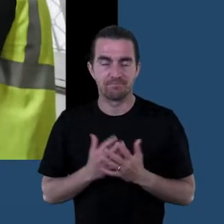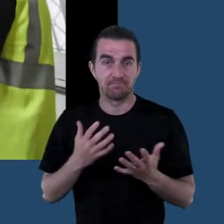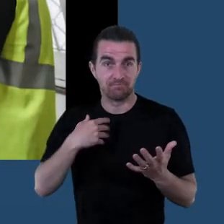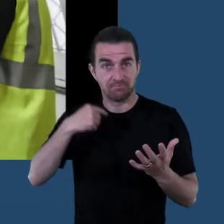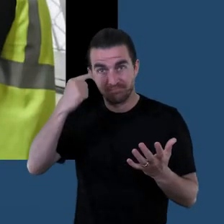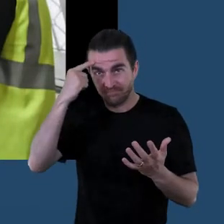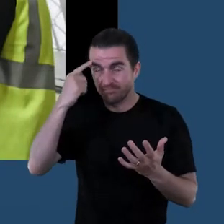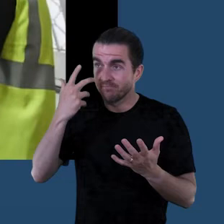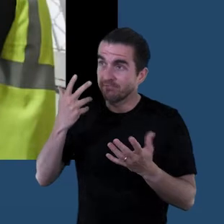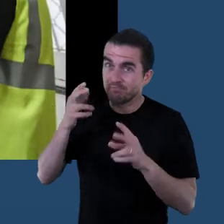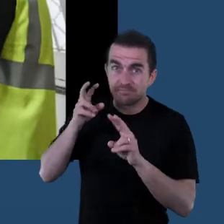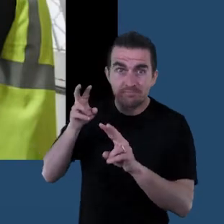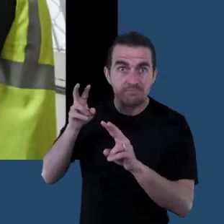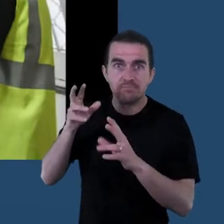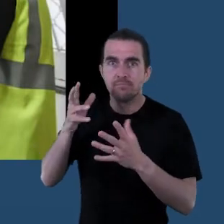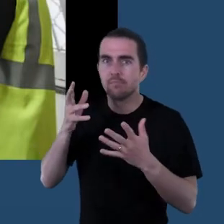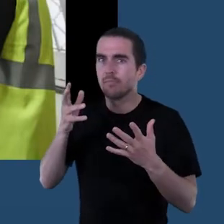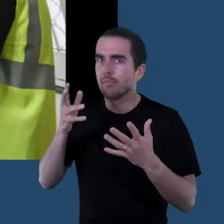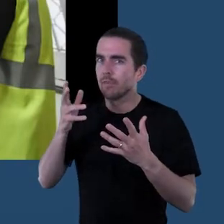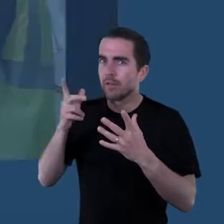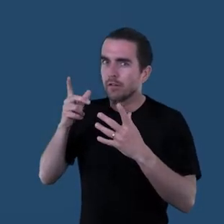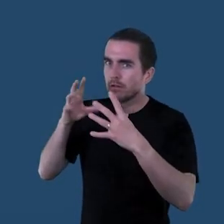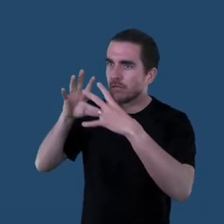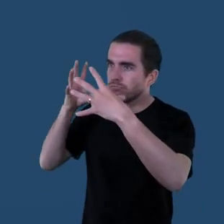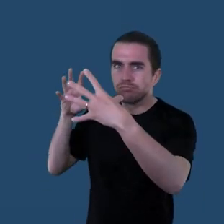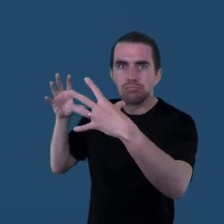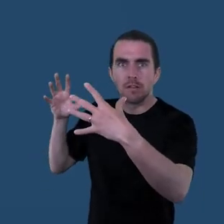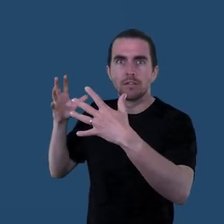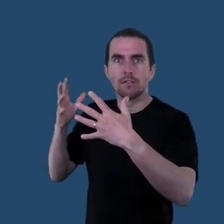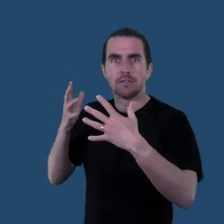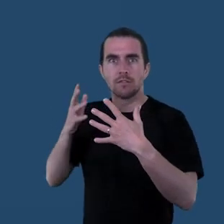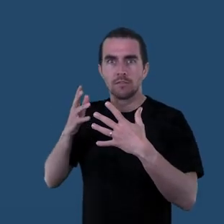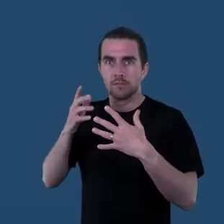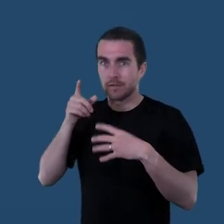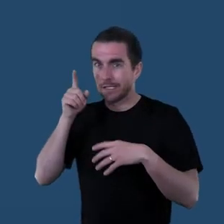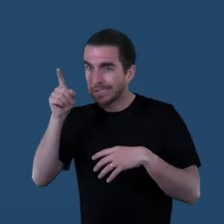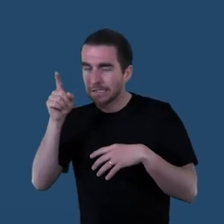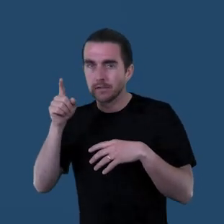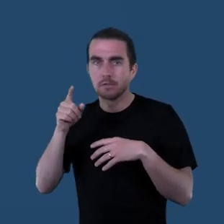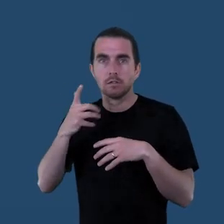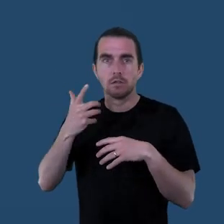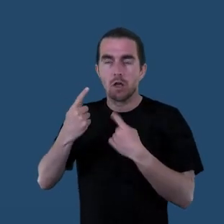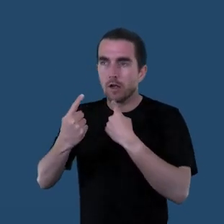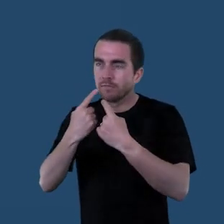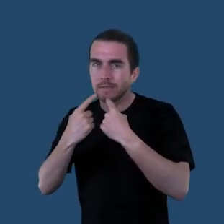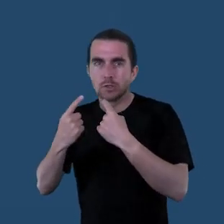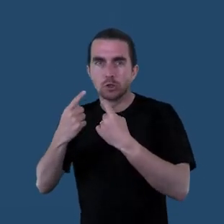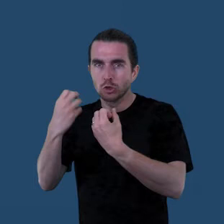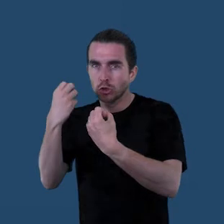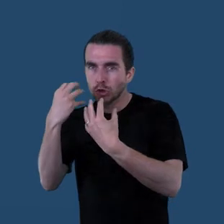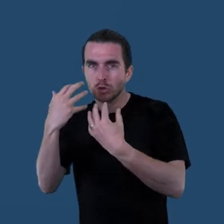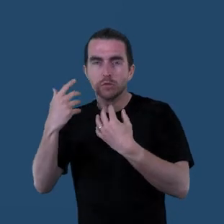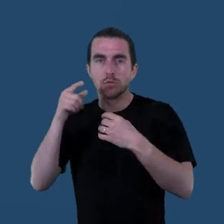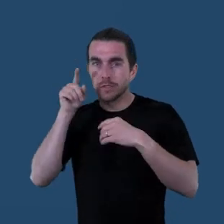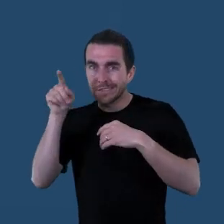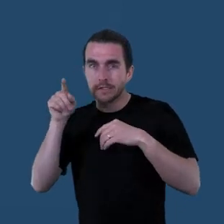I'd never even imagined that we could have found this sort of thing out or, exploring one specimen to that degree of detail.